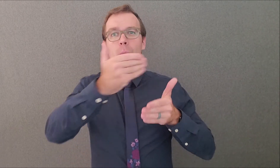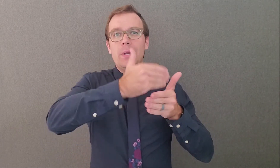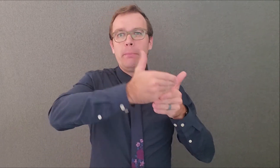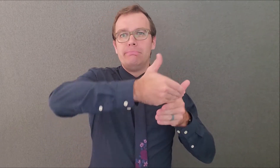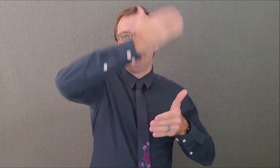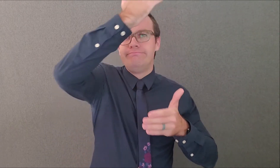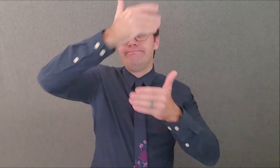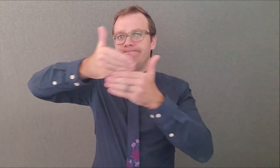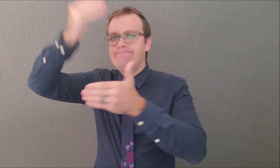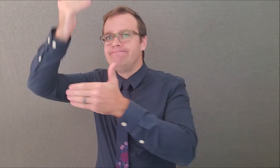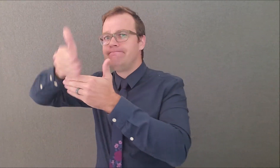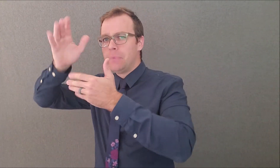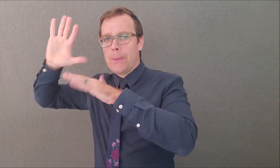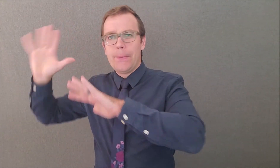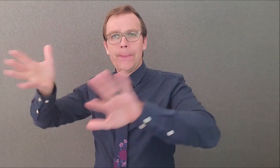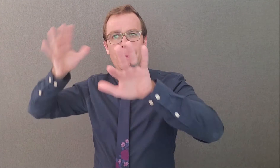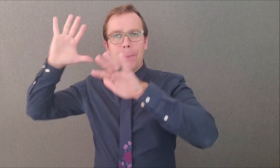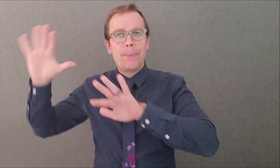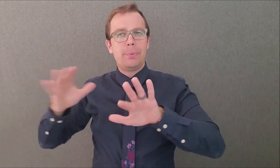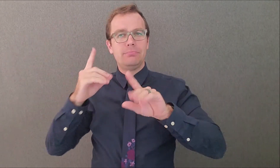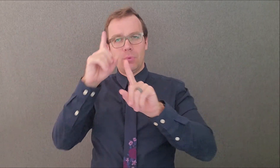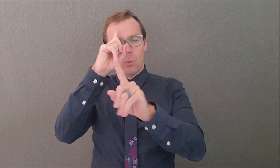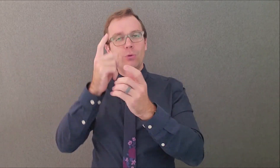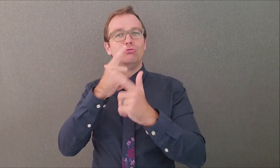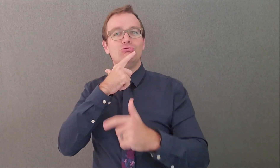Dehumidify as soon as possible after a flood.